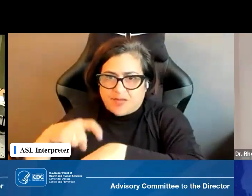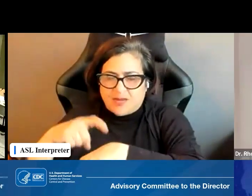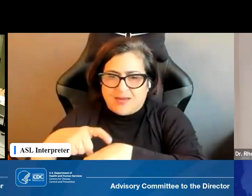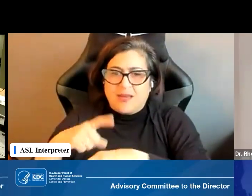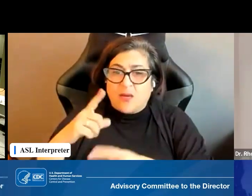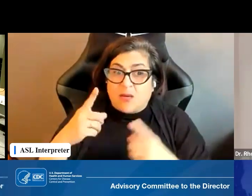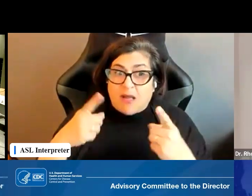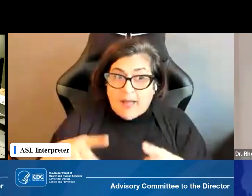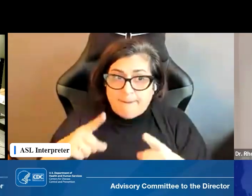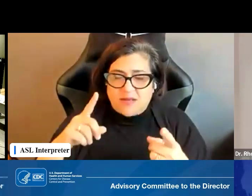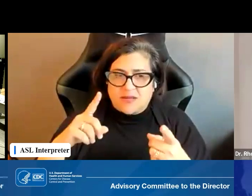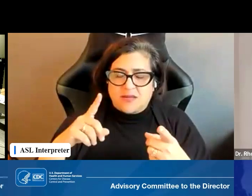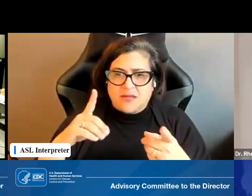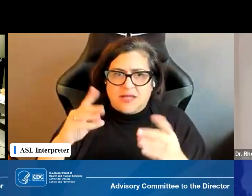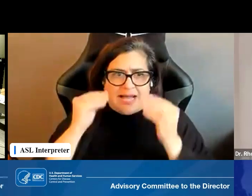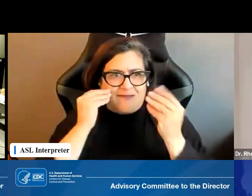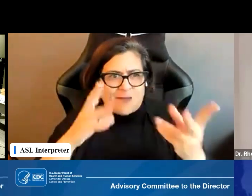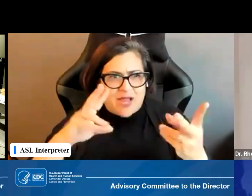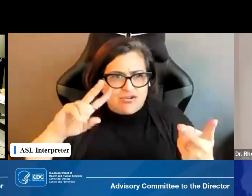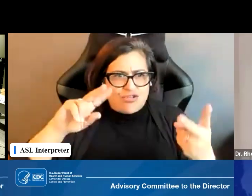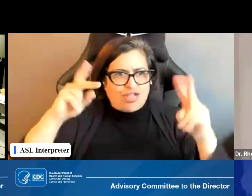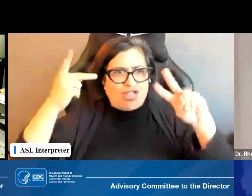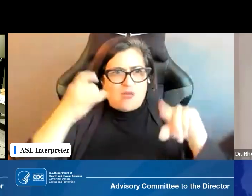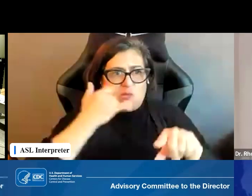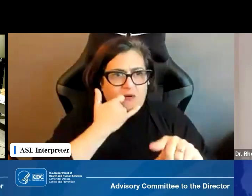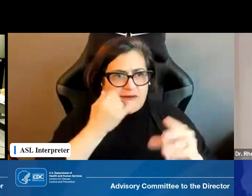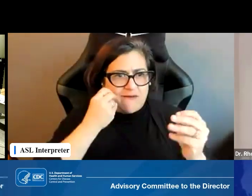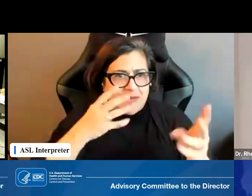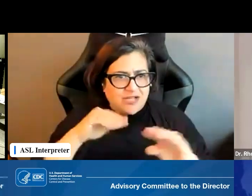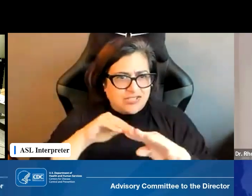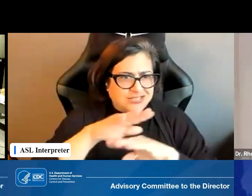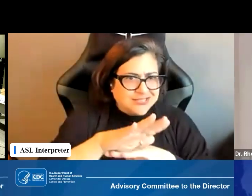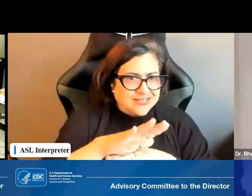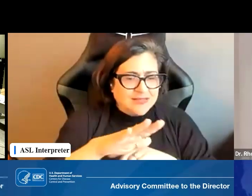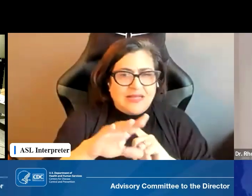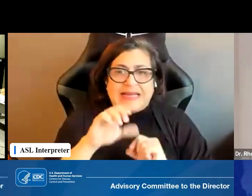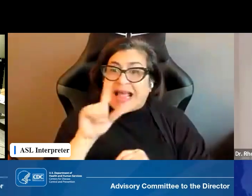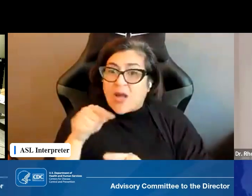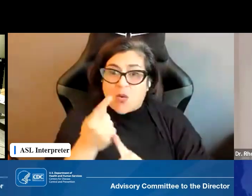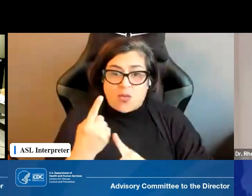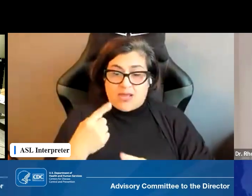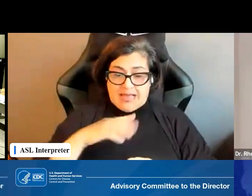So it's not only what we need to say accurately, clearly, understandably